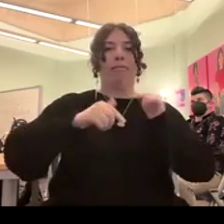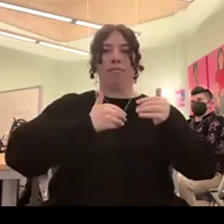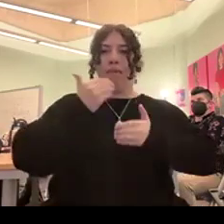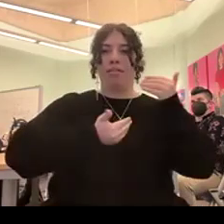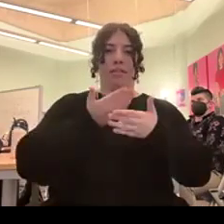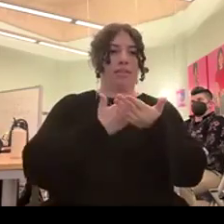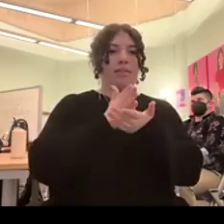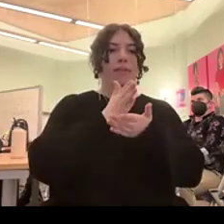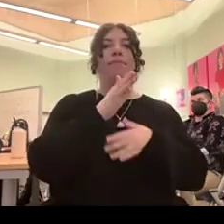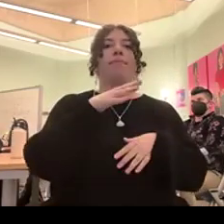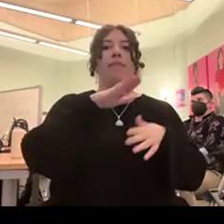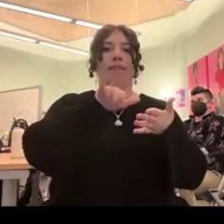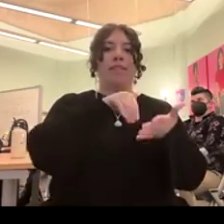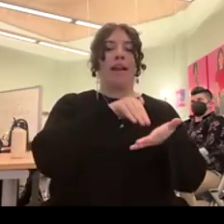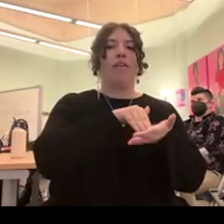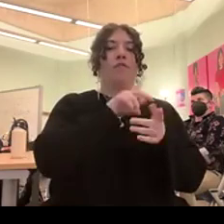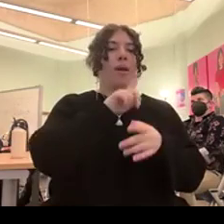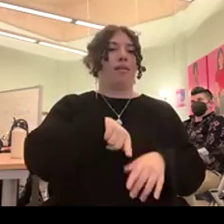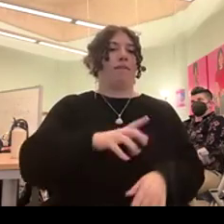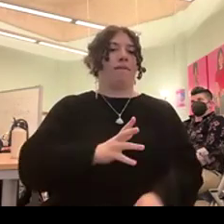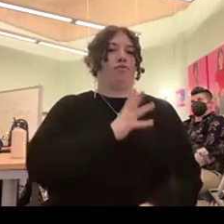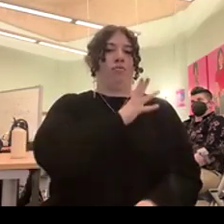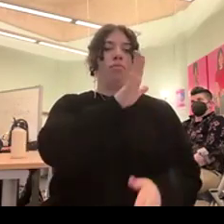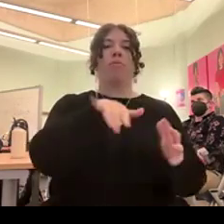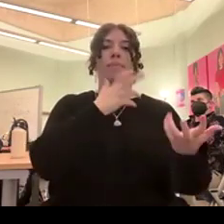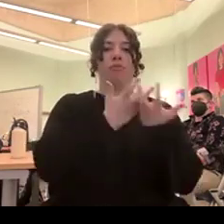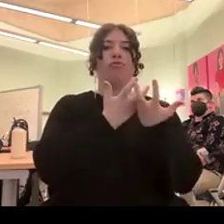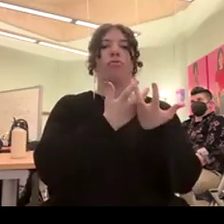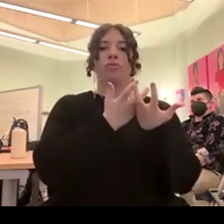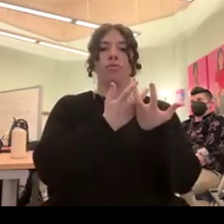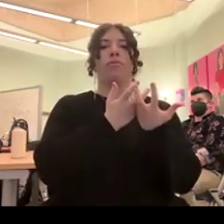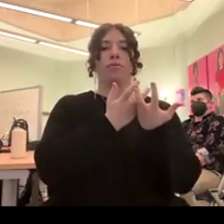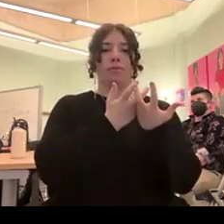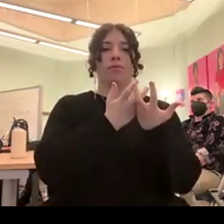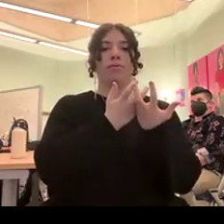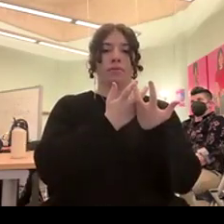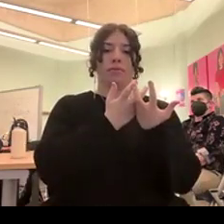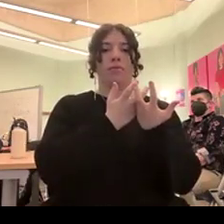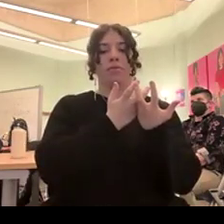of like, the process of going through the center for my official accommodations. So